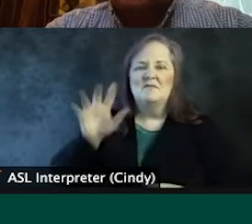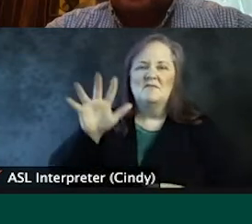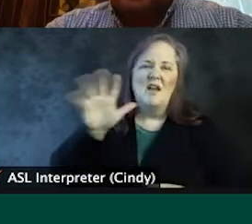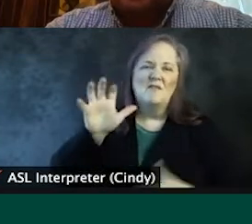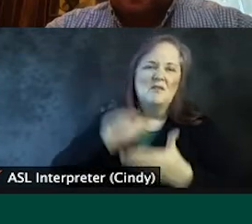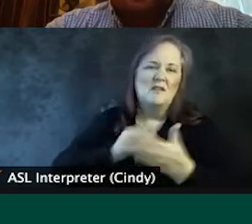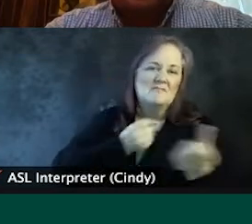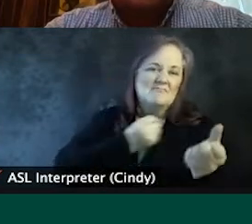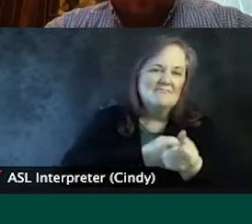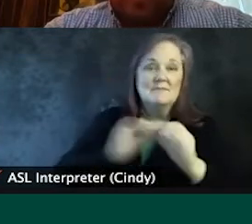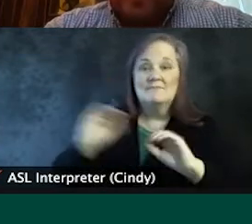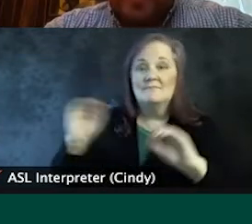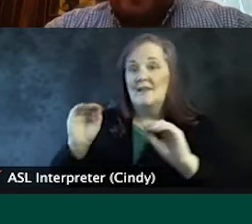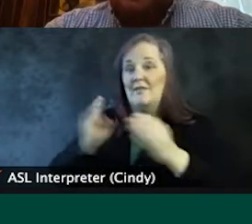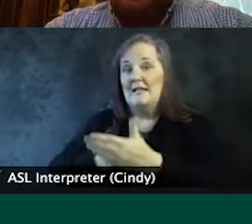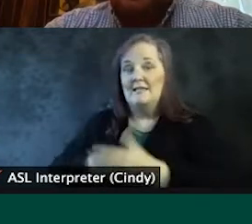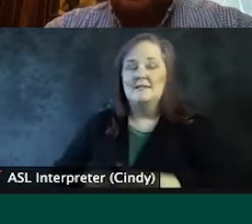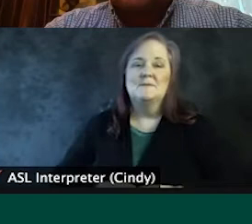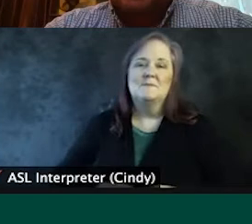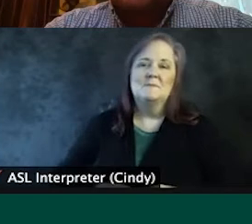but there are more than 10 states.